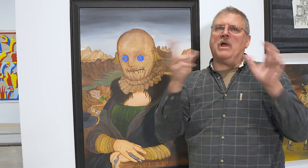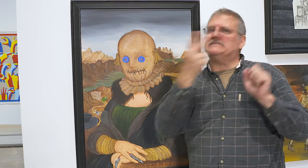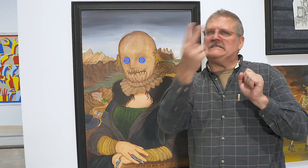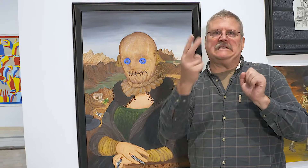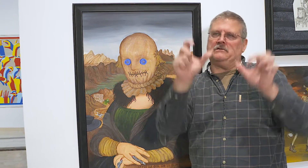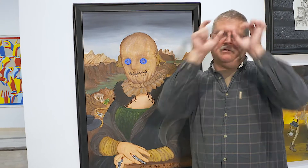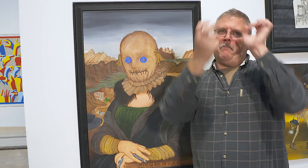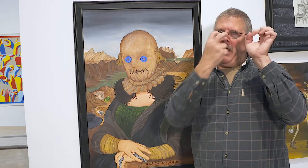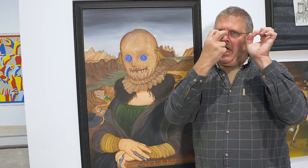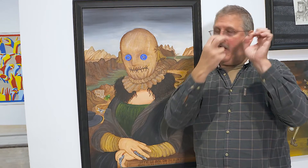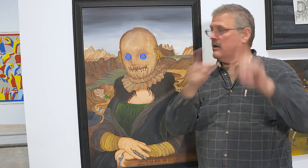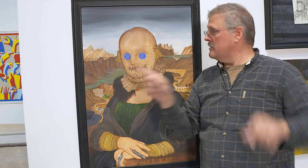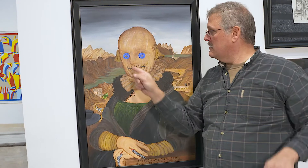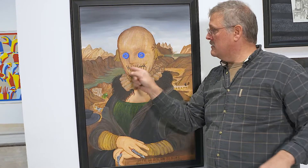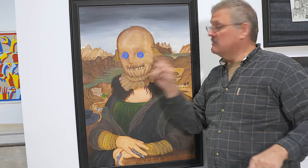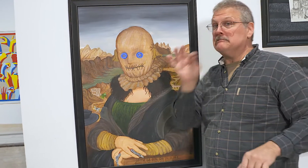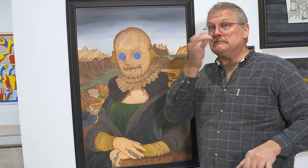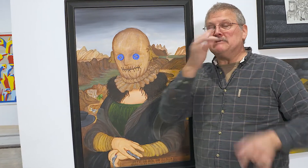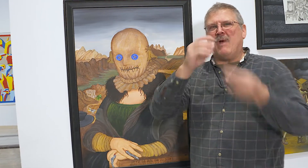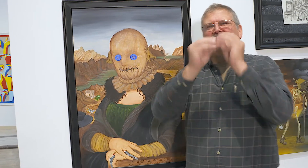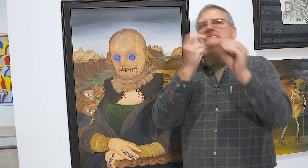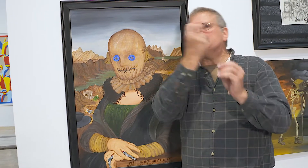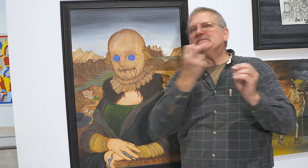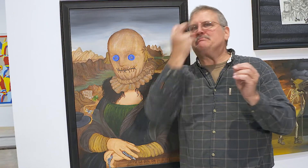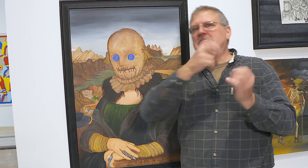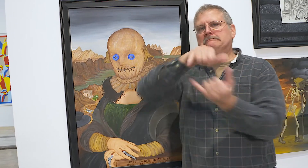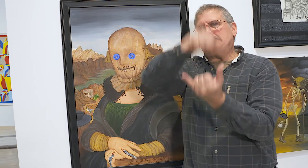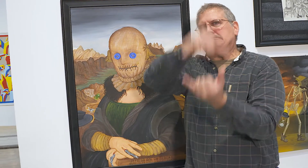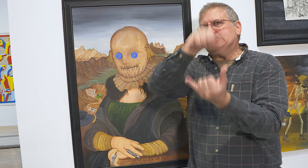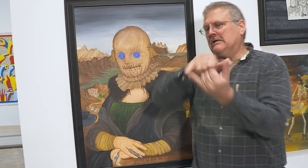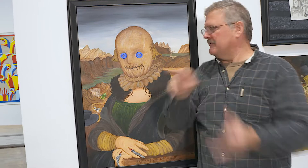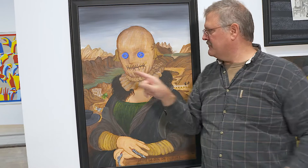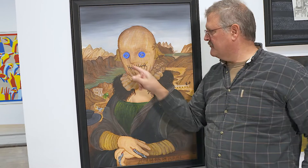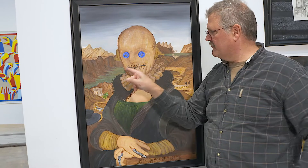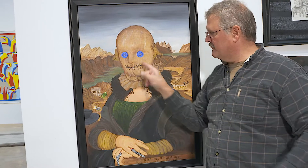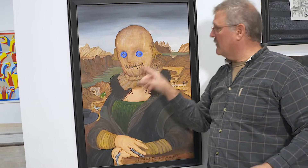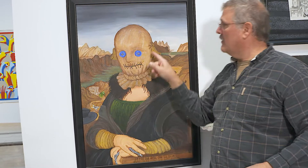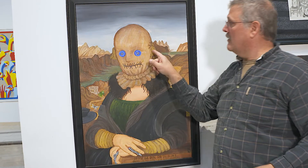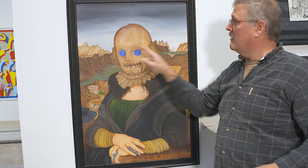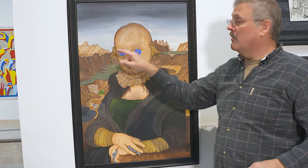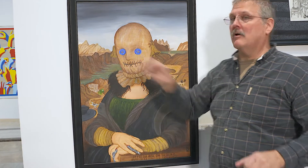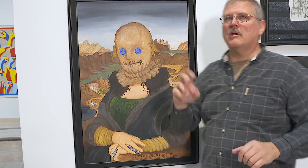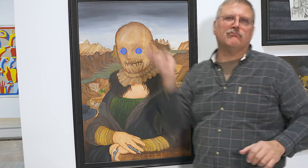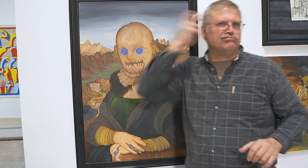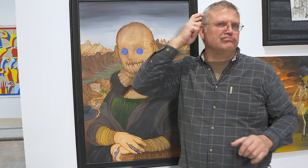Buttons eyes because we don't want to see her. She's blind. Her speech needs to be fixed so it's sewn to show intensive therapy.